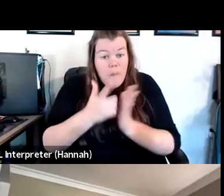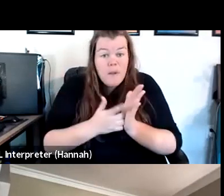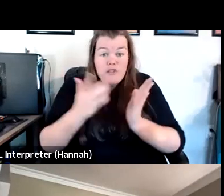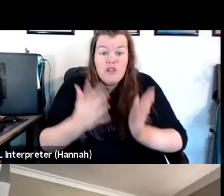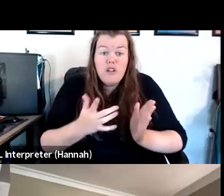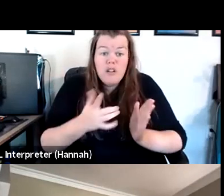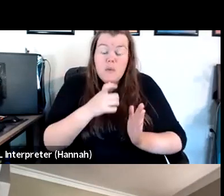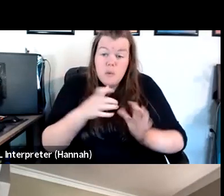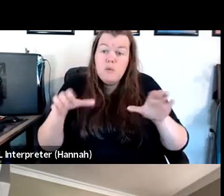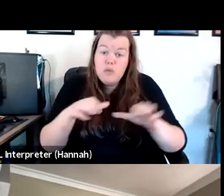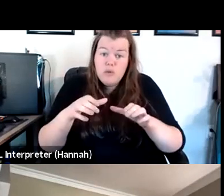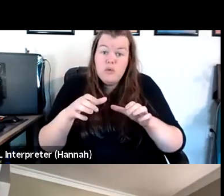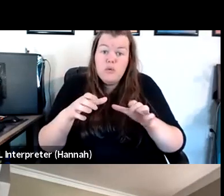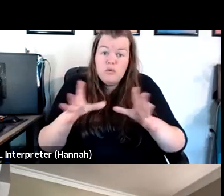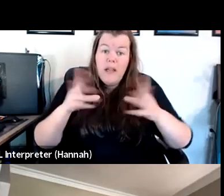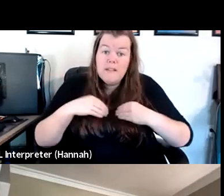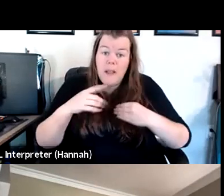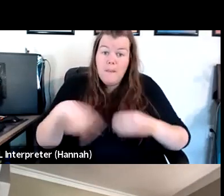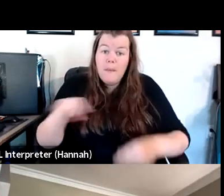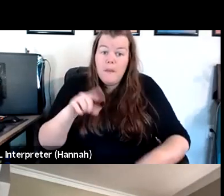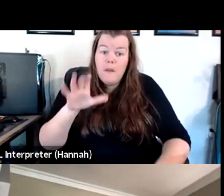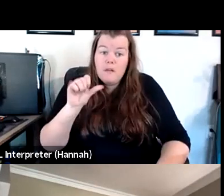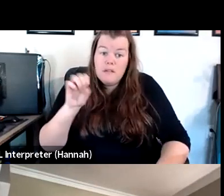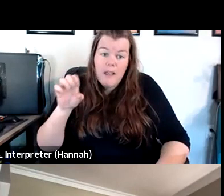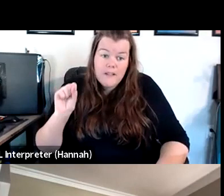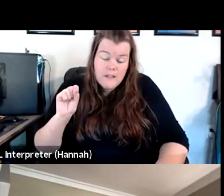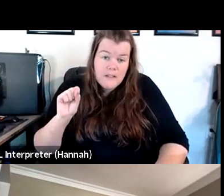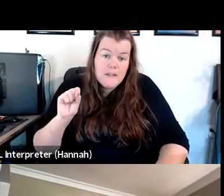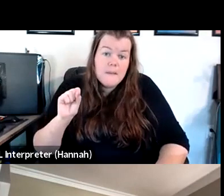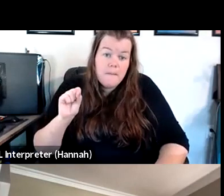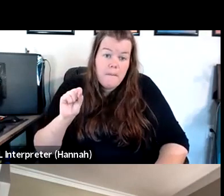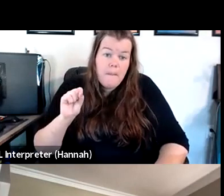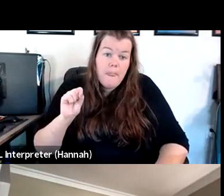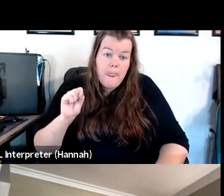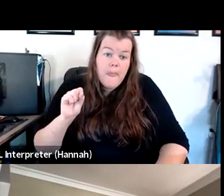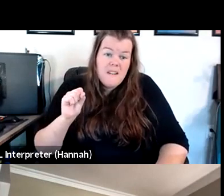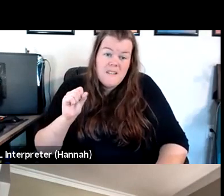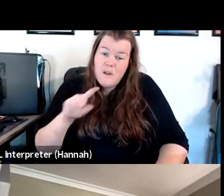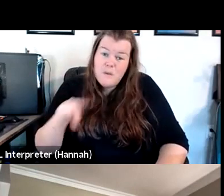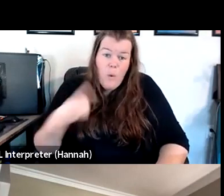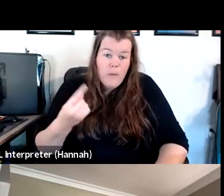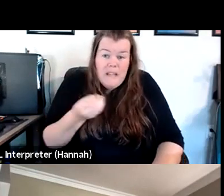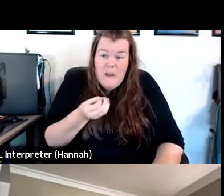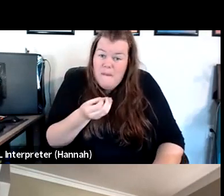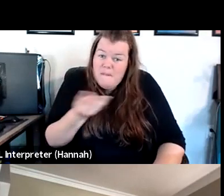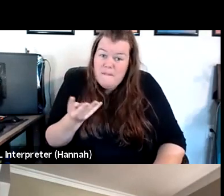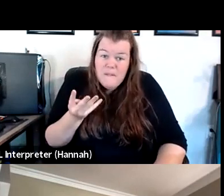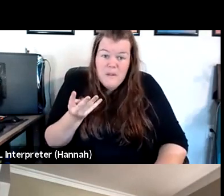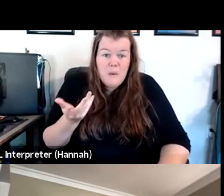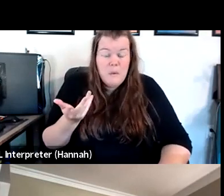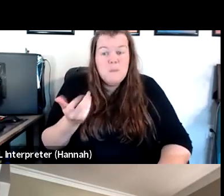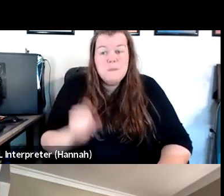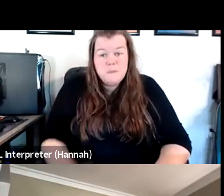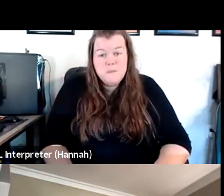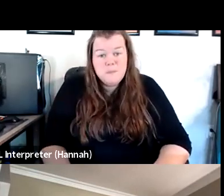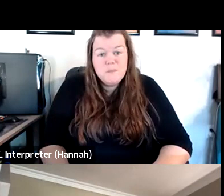do handle those cases um not thoroughly a handful of us that that I know of currently